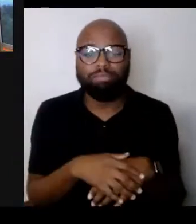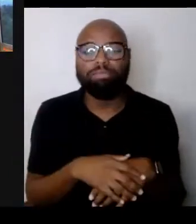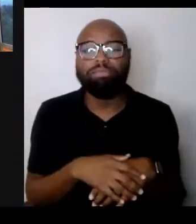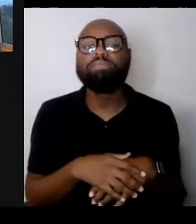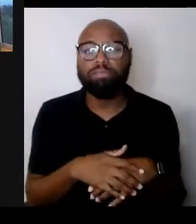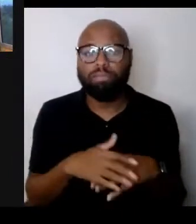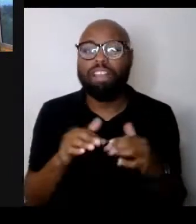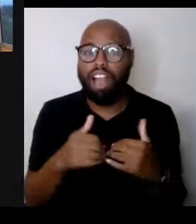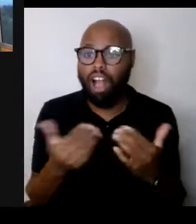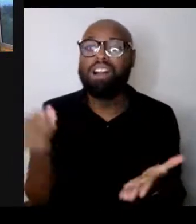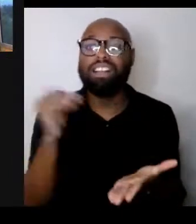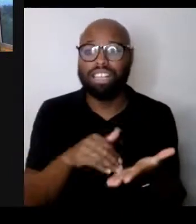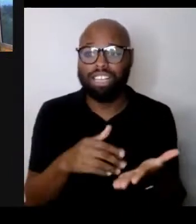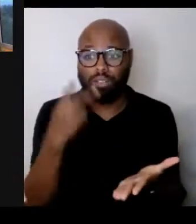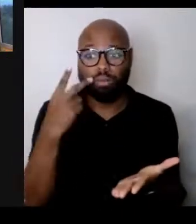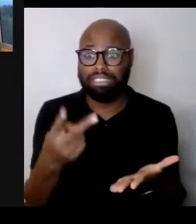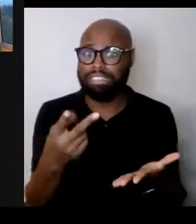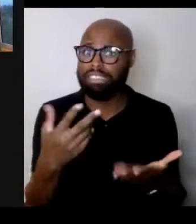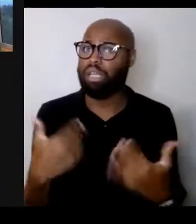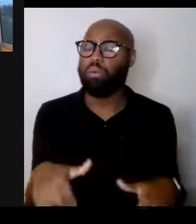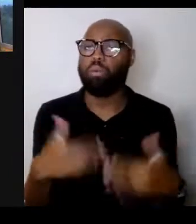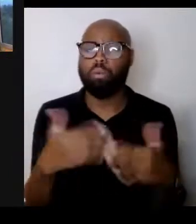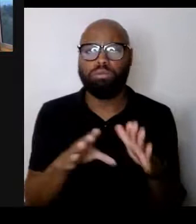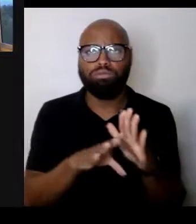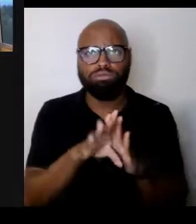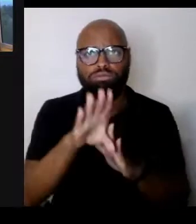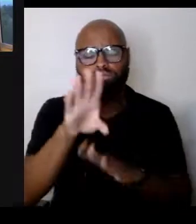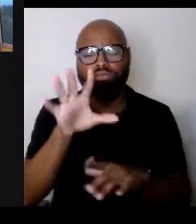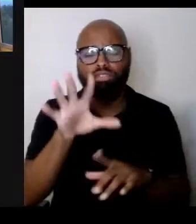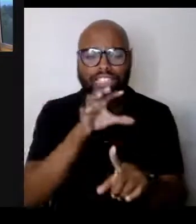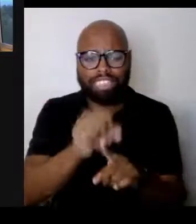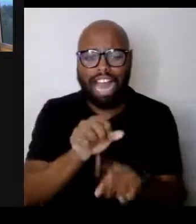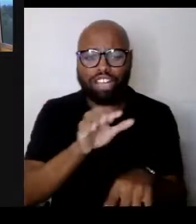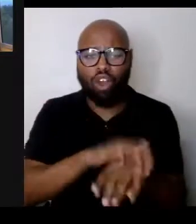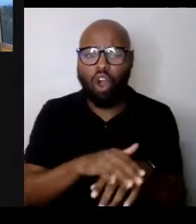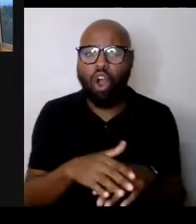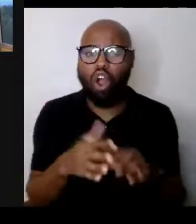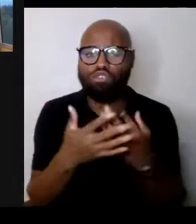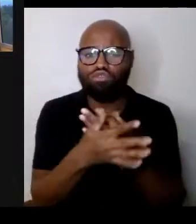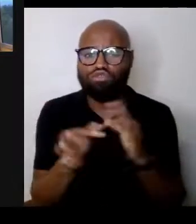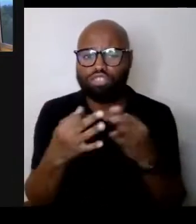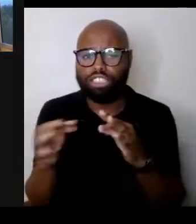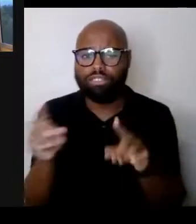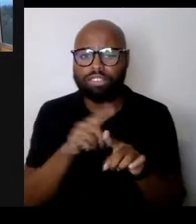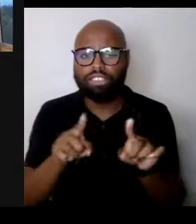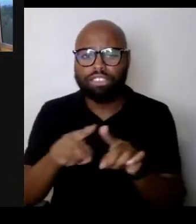of attacks on the freedoms of different constituencies, and different communities,